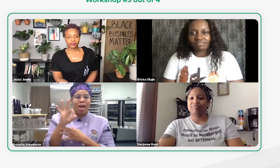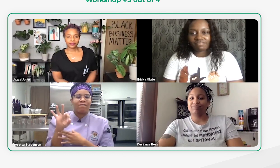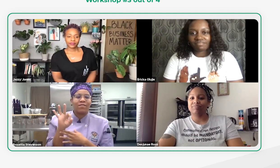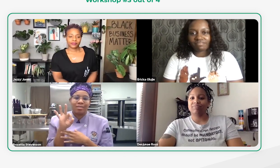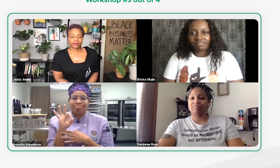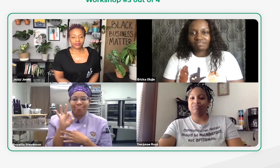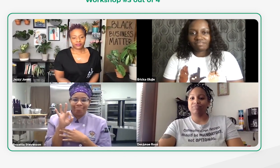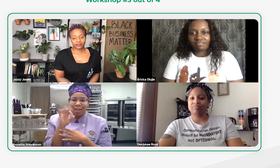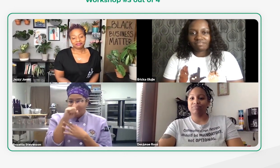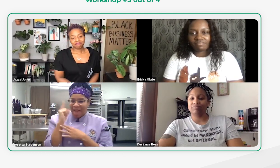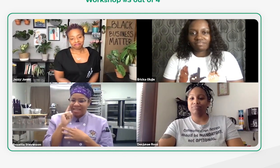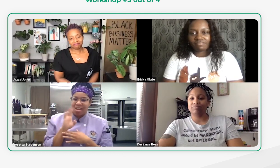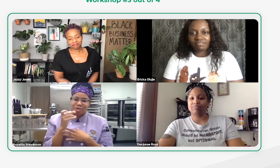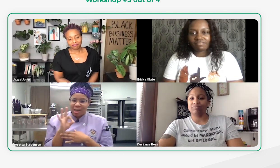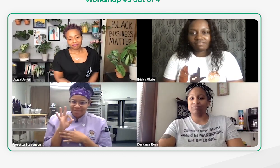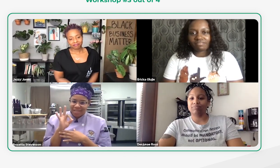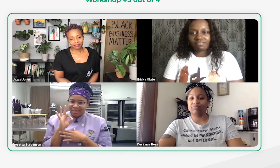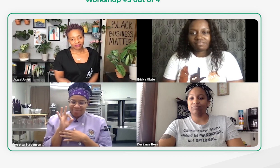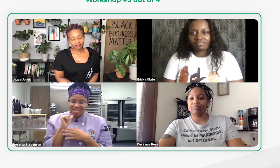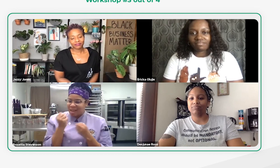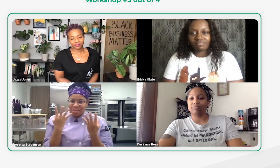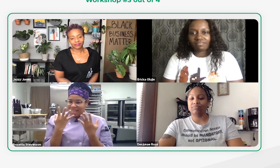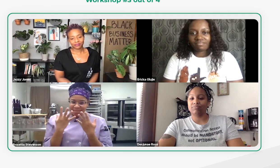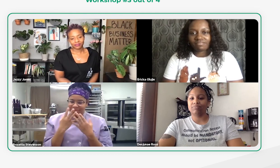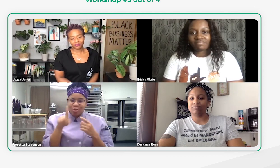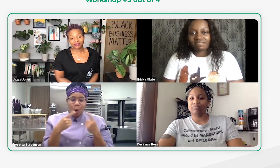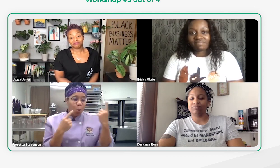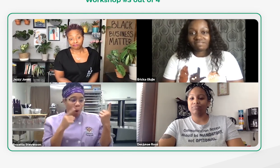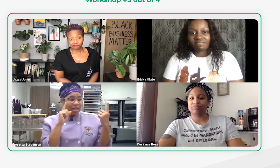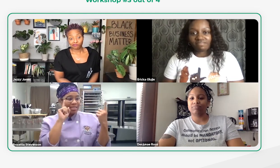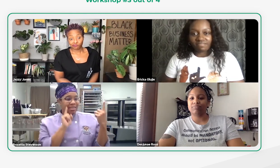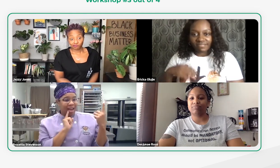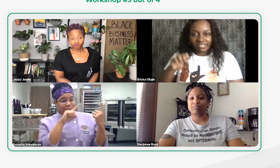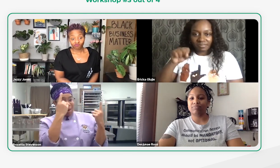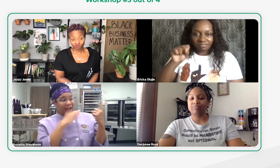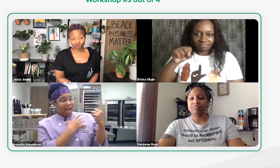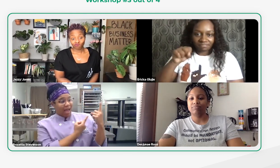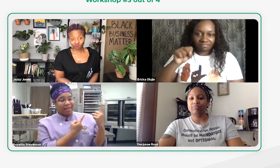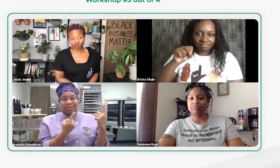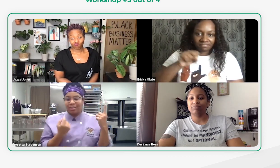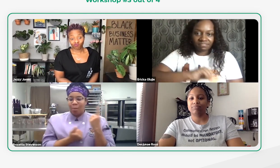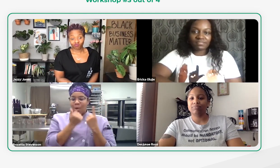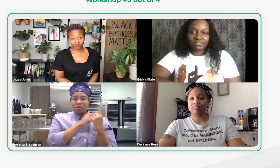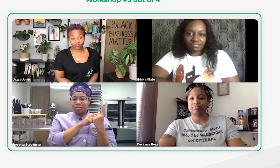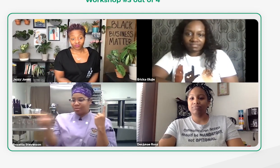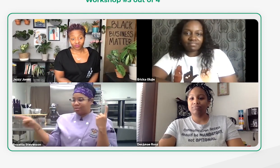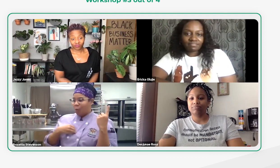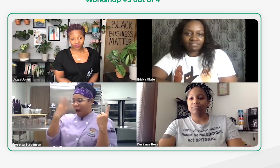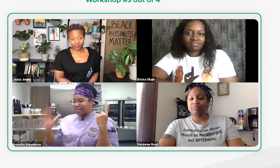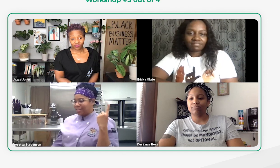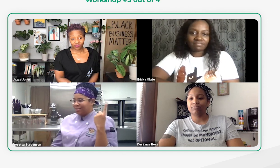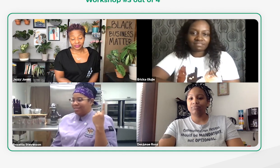I want to see more black deaf chefs. There's not many of us out there. I met a black deaf